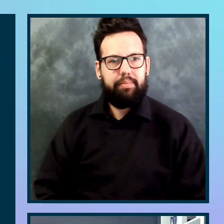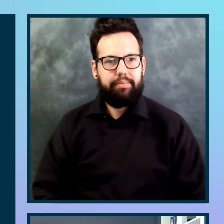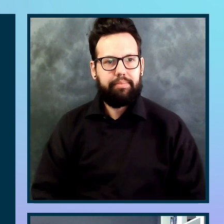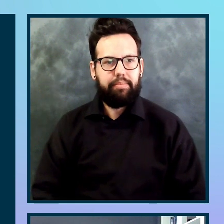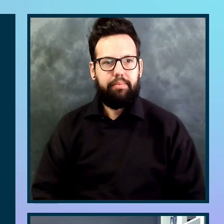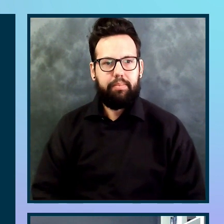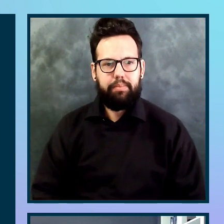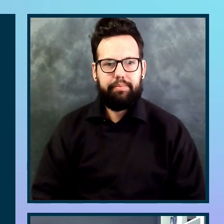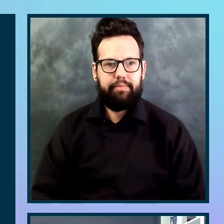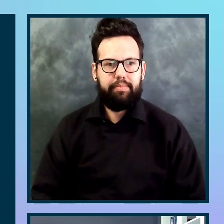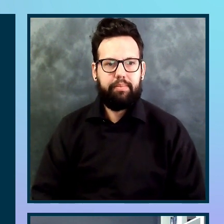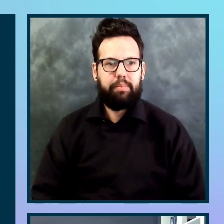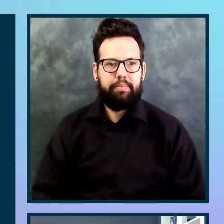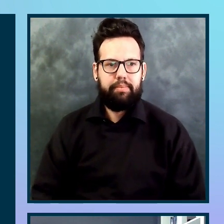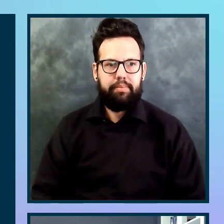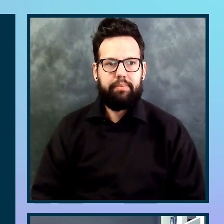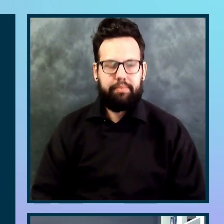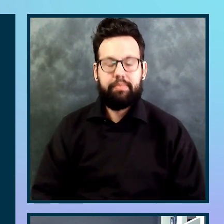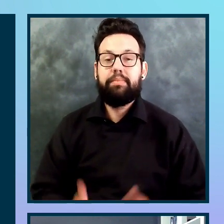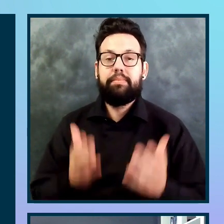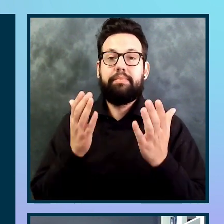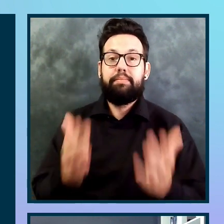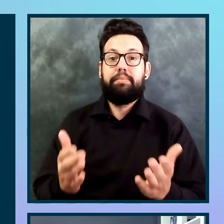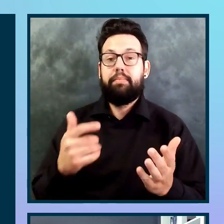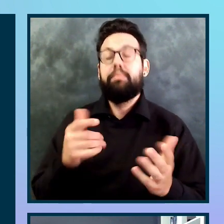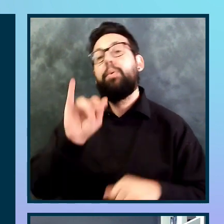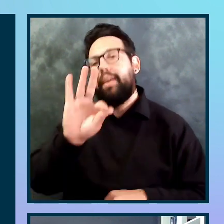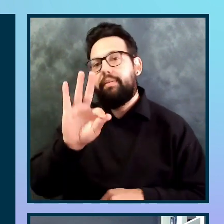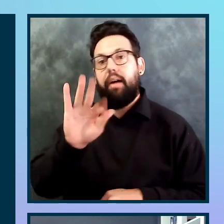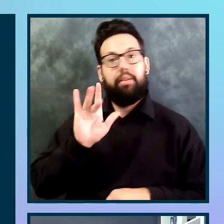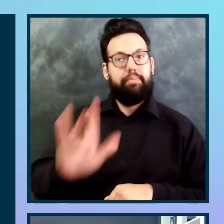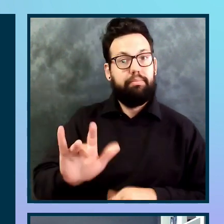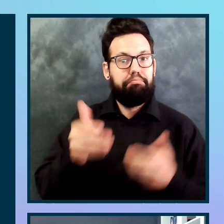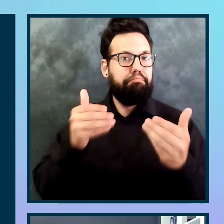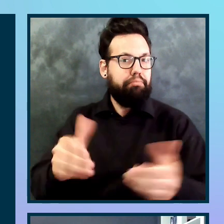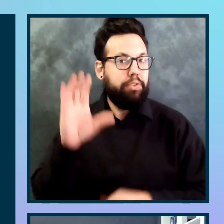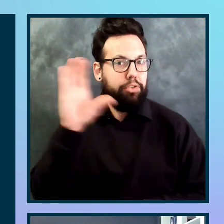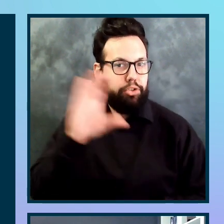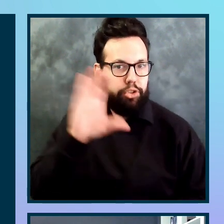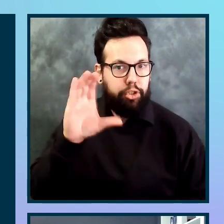So great, I search, I type shorts, click in my search icon,